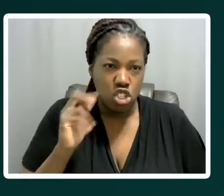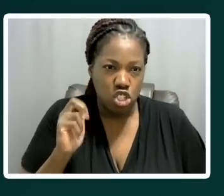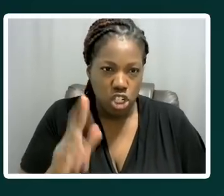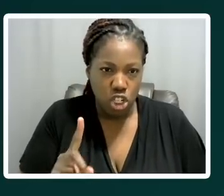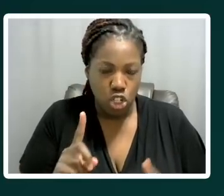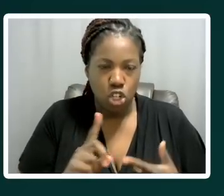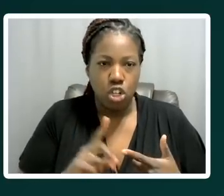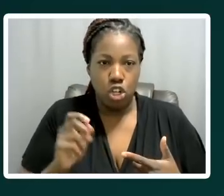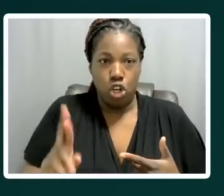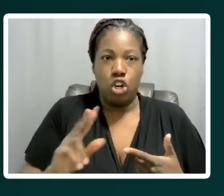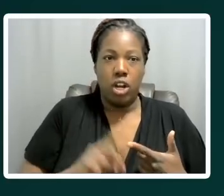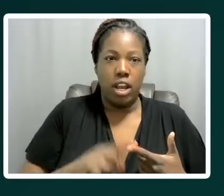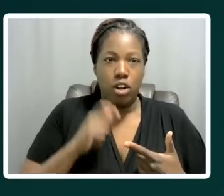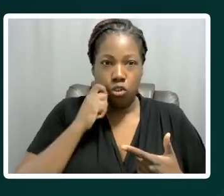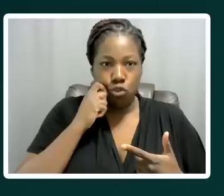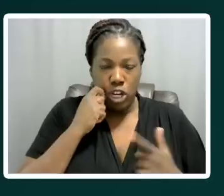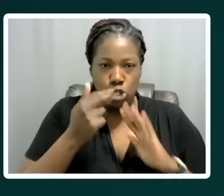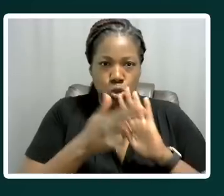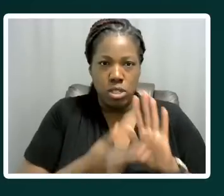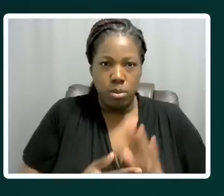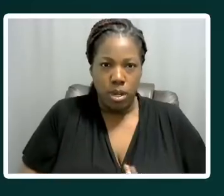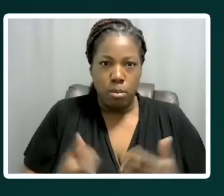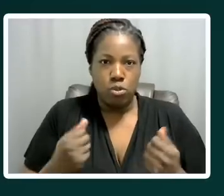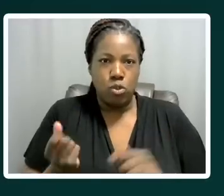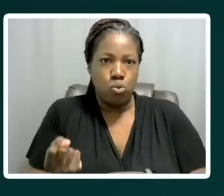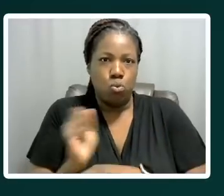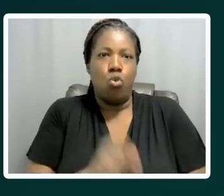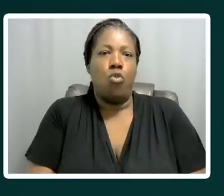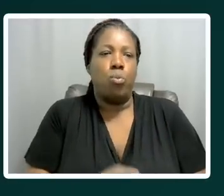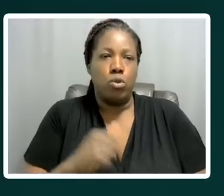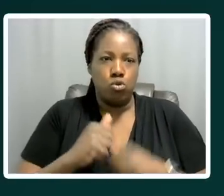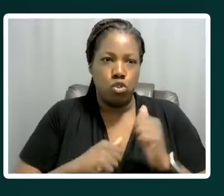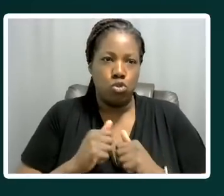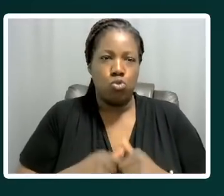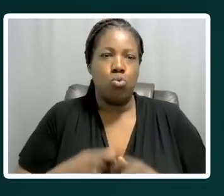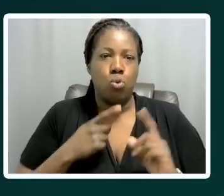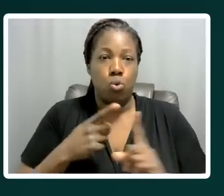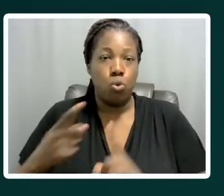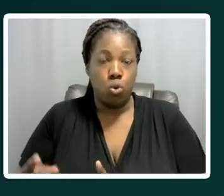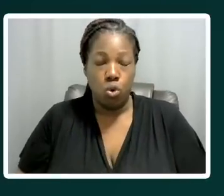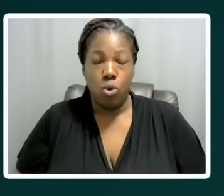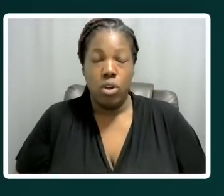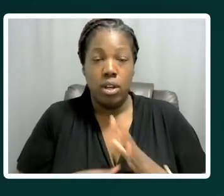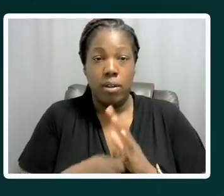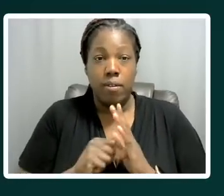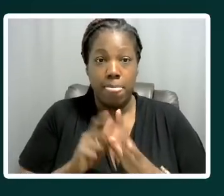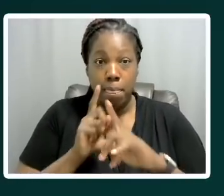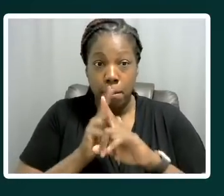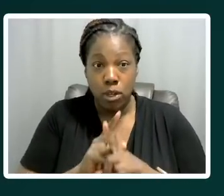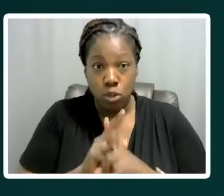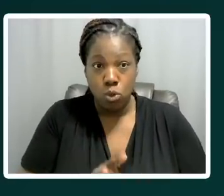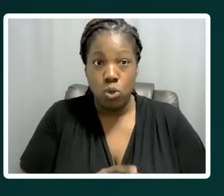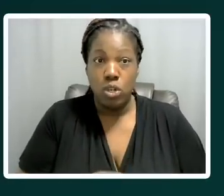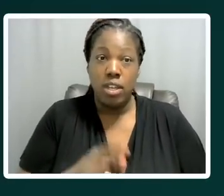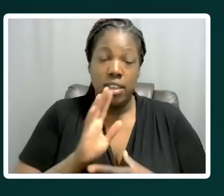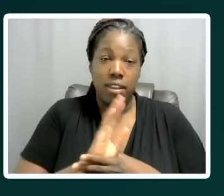achieve their goals. The e-books also highlight mentors. The video series and e-books really